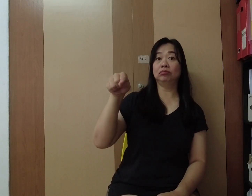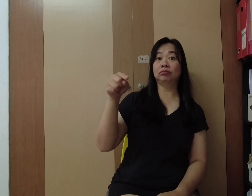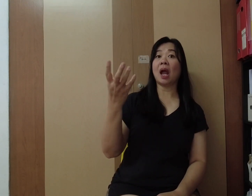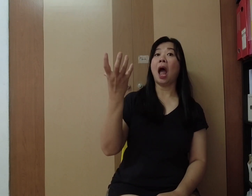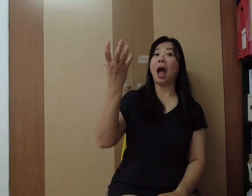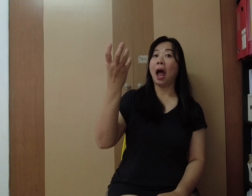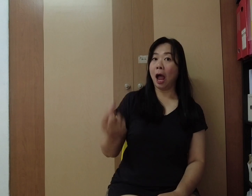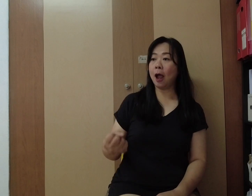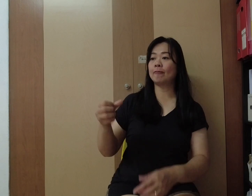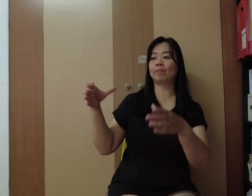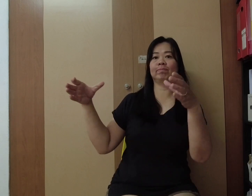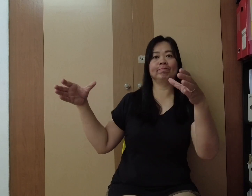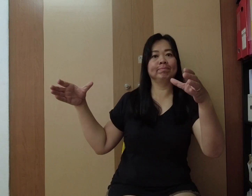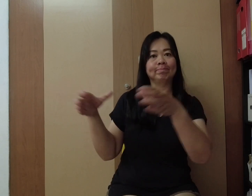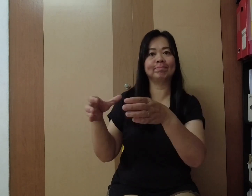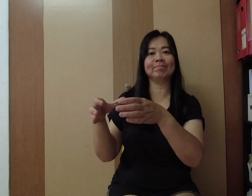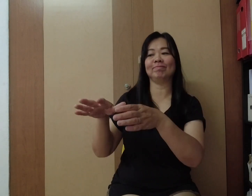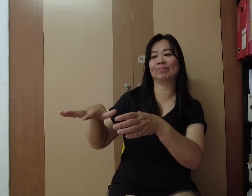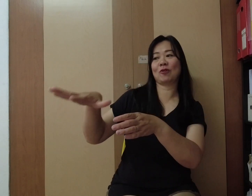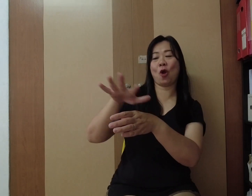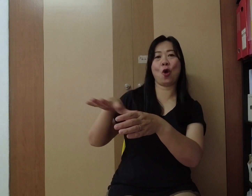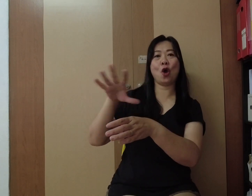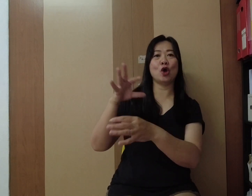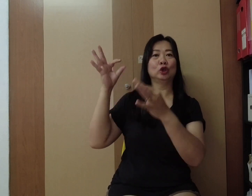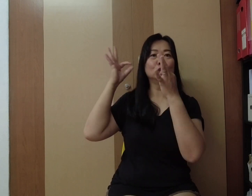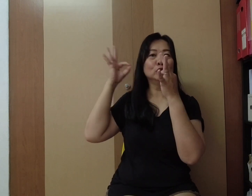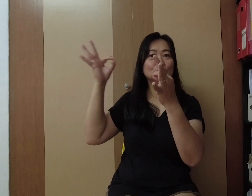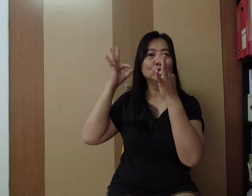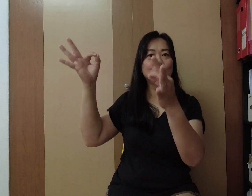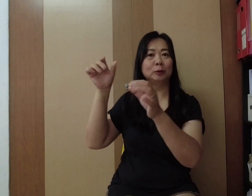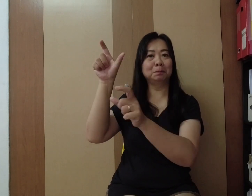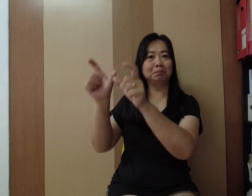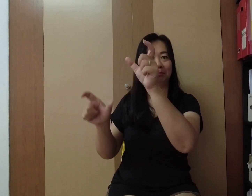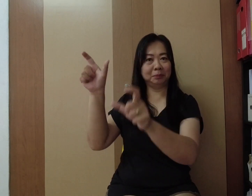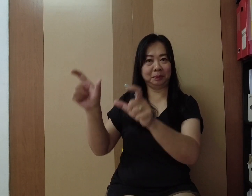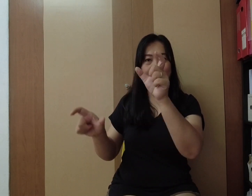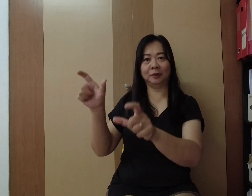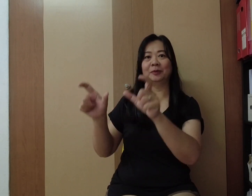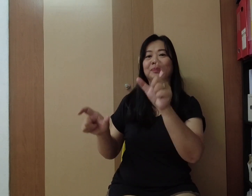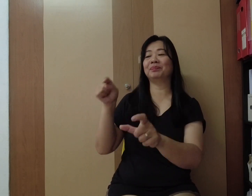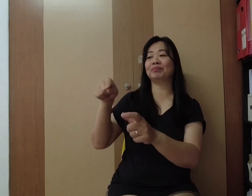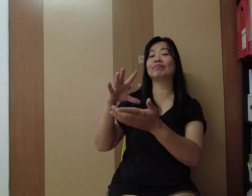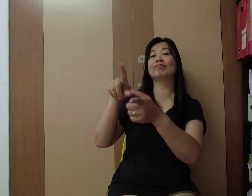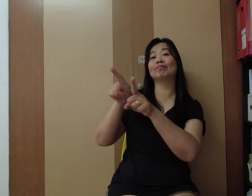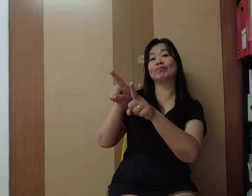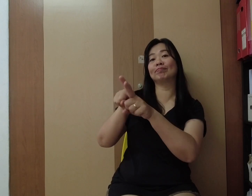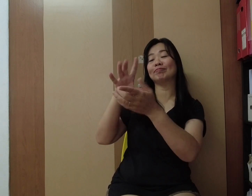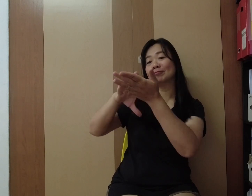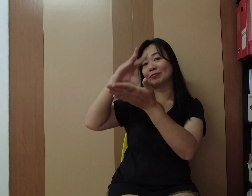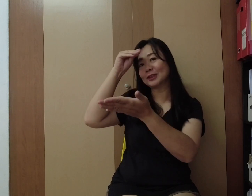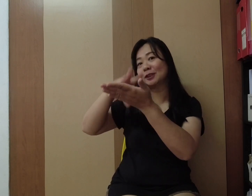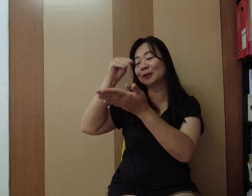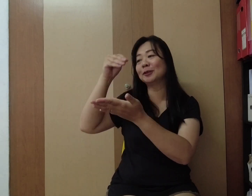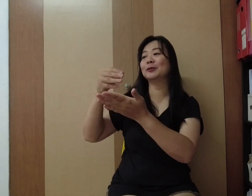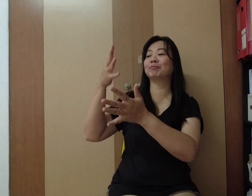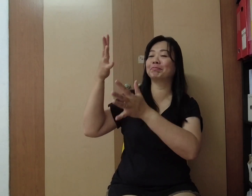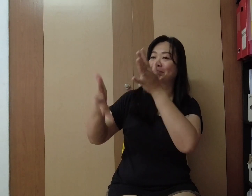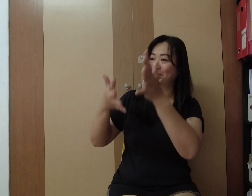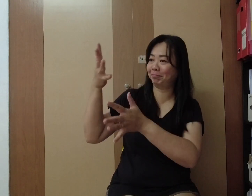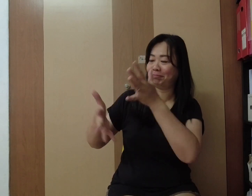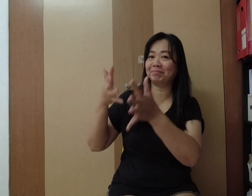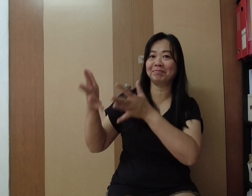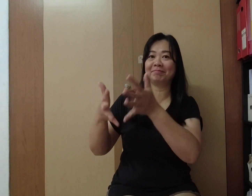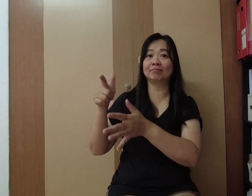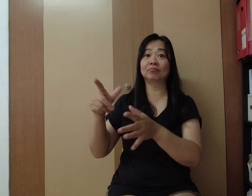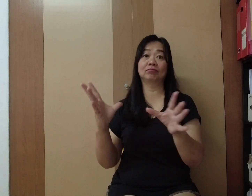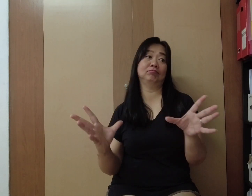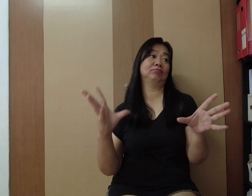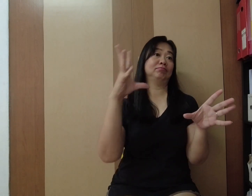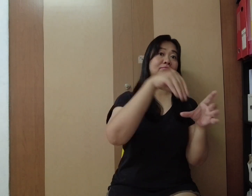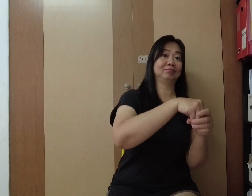They engage with the Deaf community by learning signs,